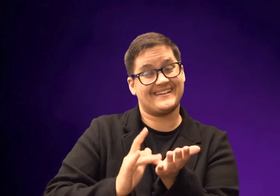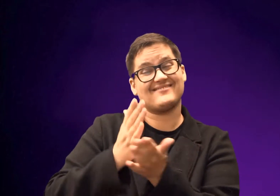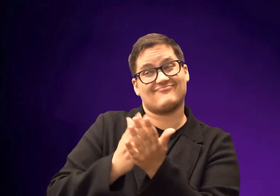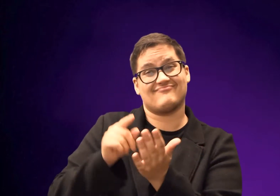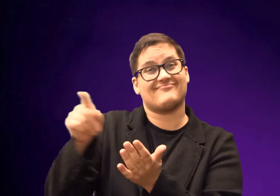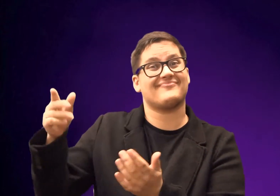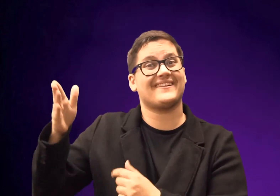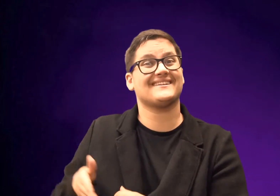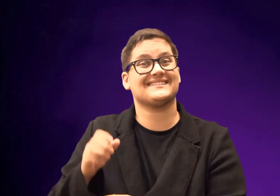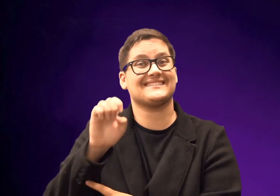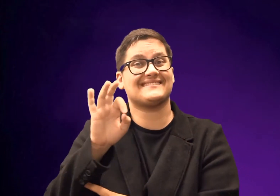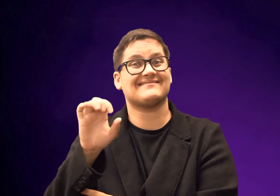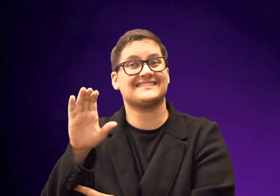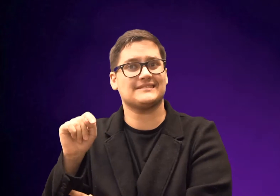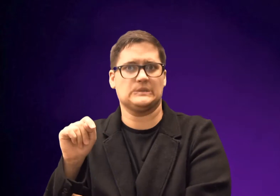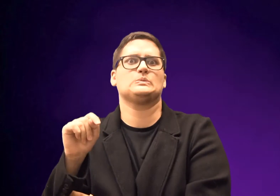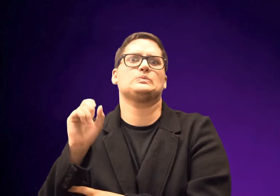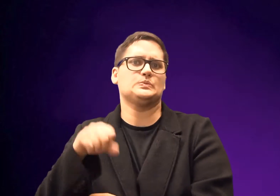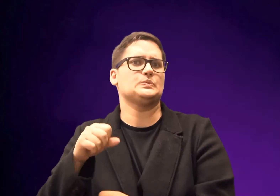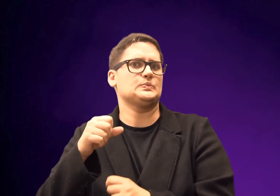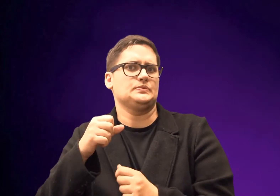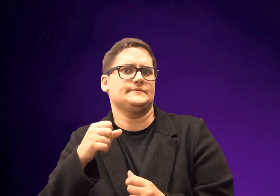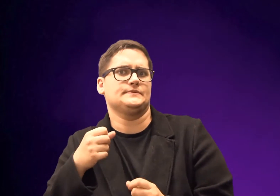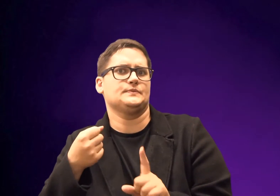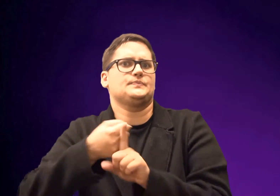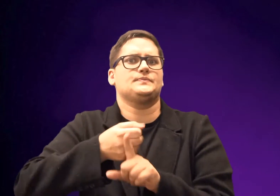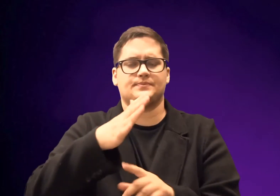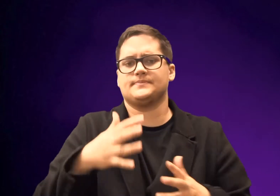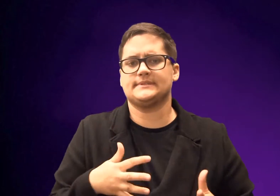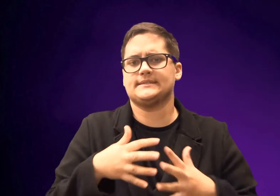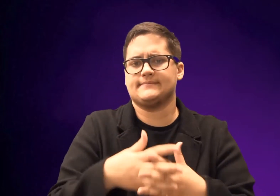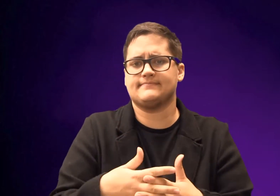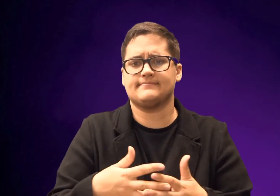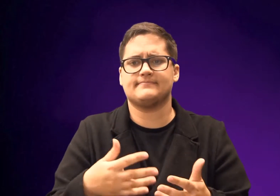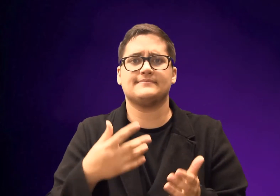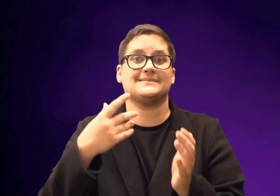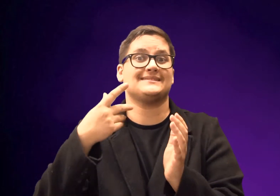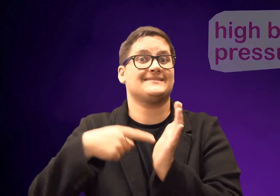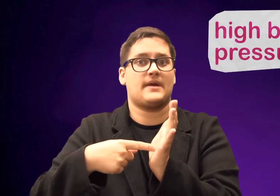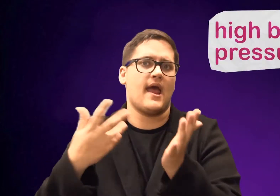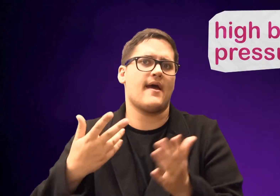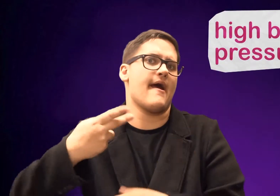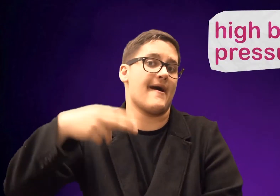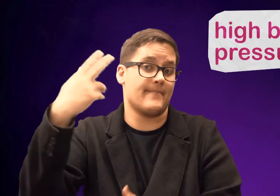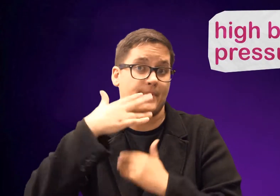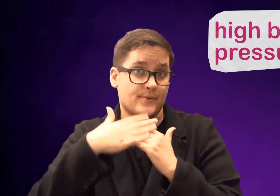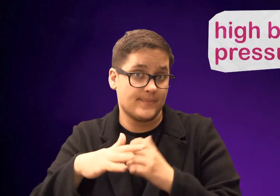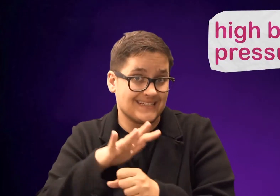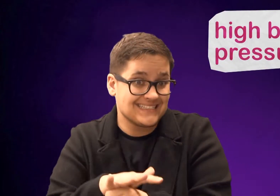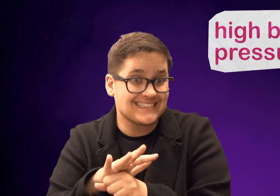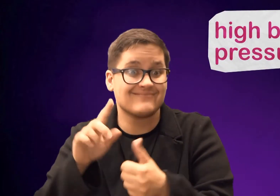side effect can be worsen by the pregnancy. Examples are: high blood pressure,